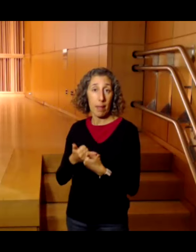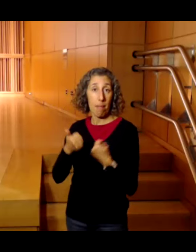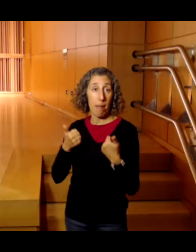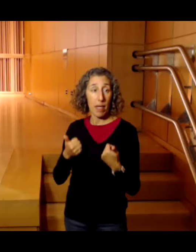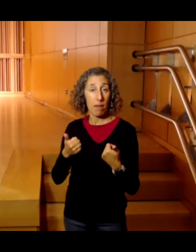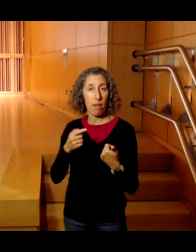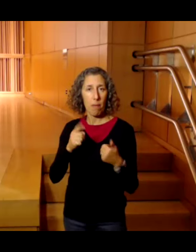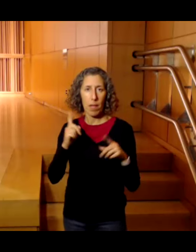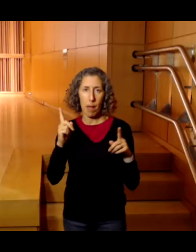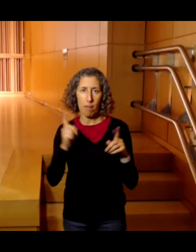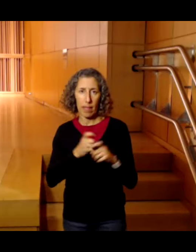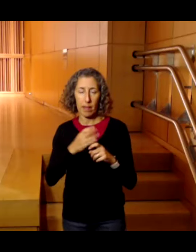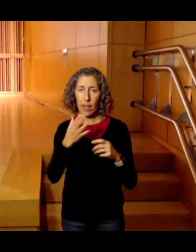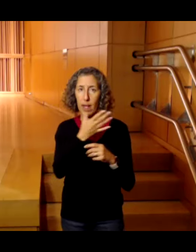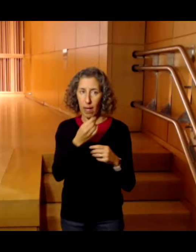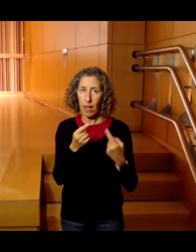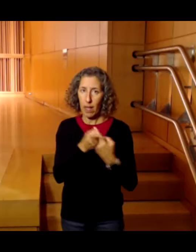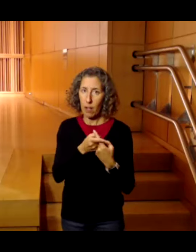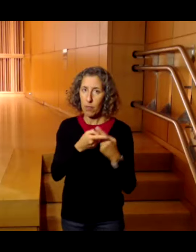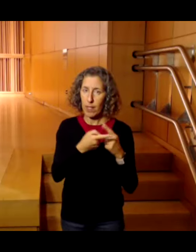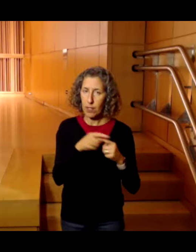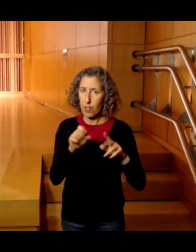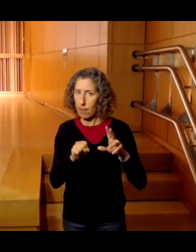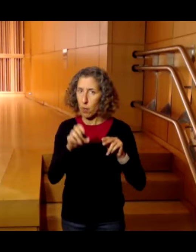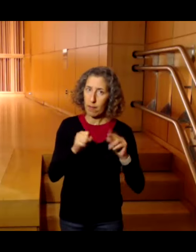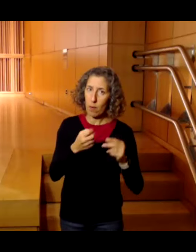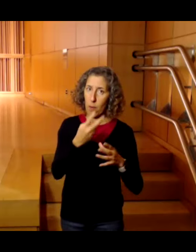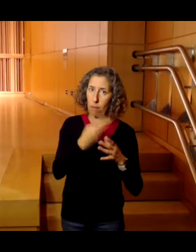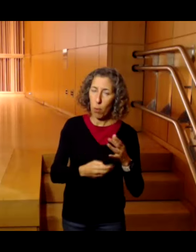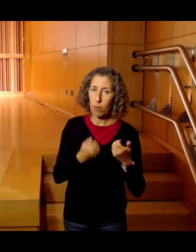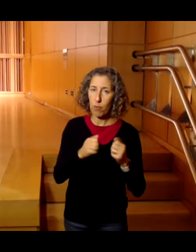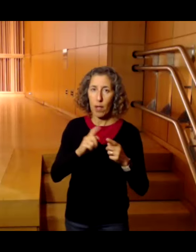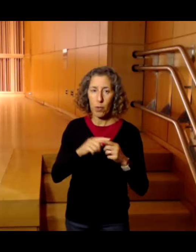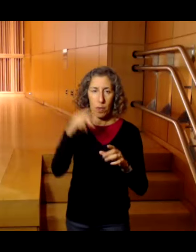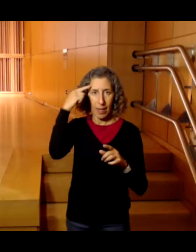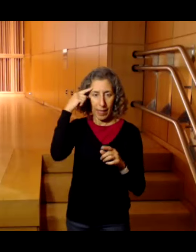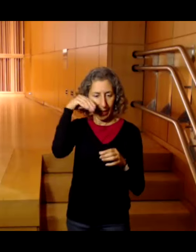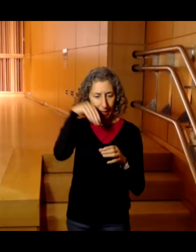with which we actually think through and live out our lives.